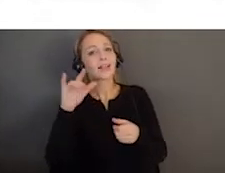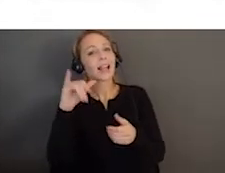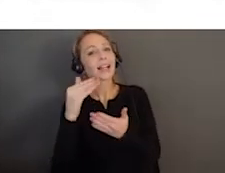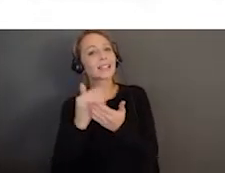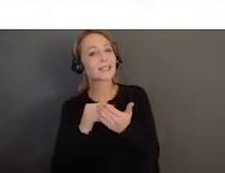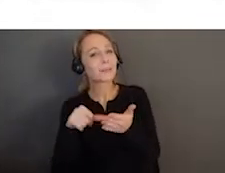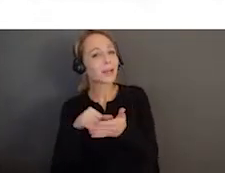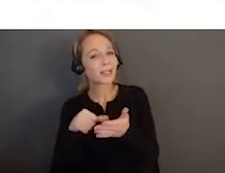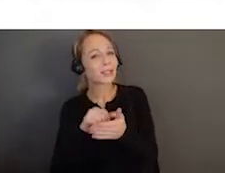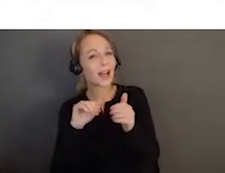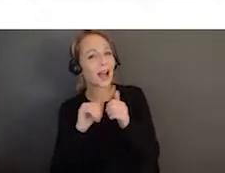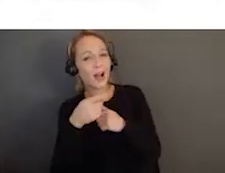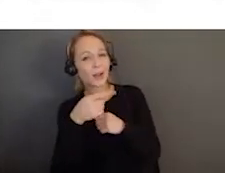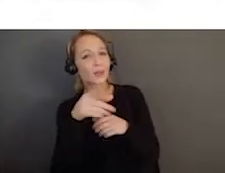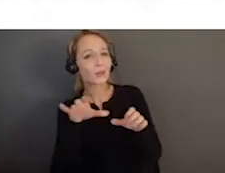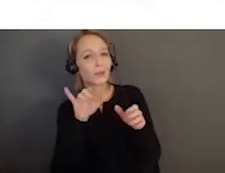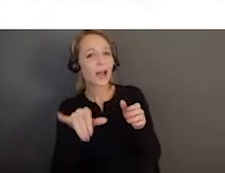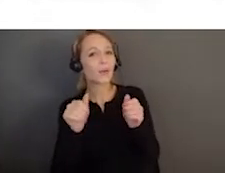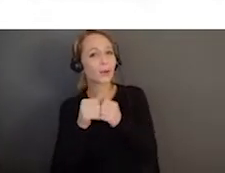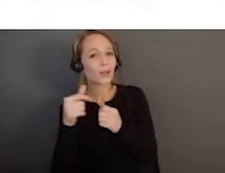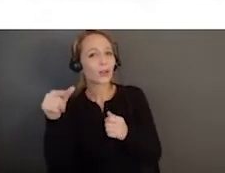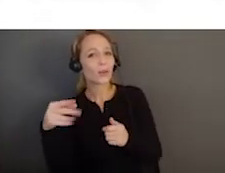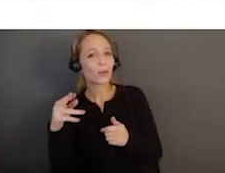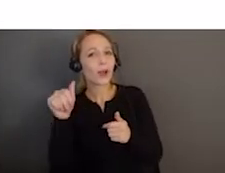HOW DID YOU IMPLEMENT THE LISTING PAGE WITH THE GraphQL?